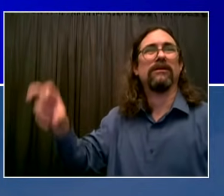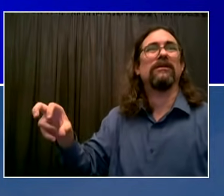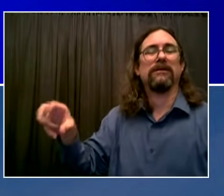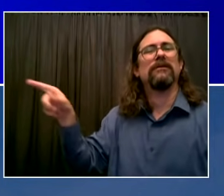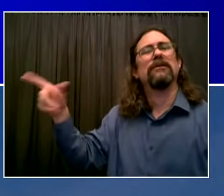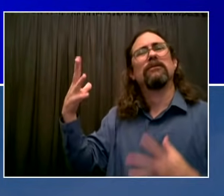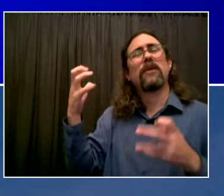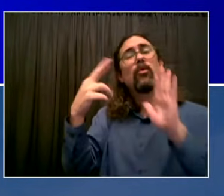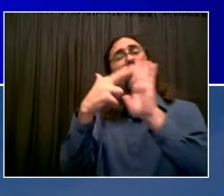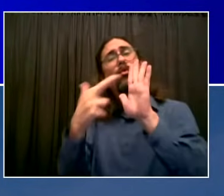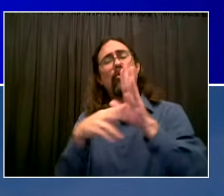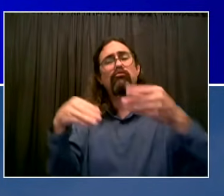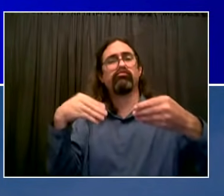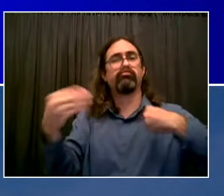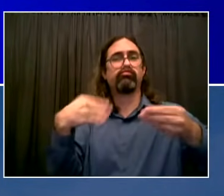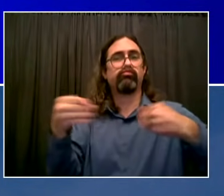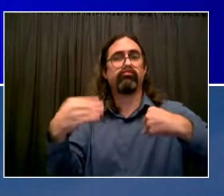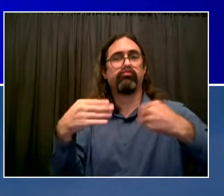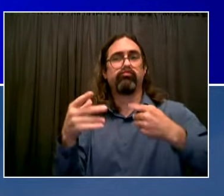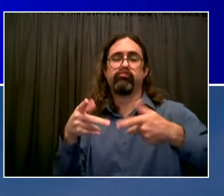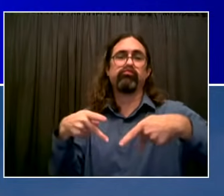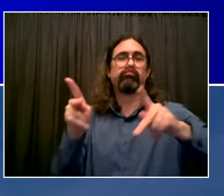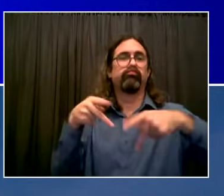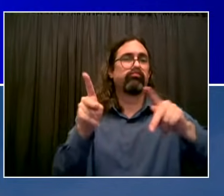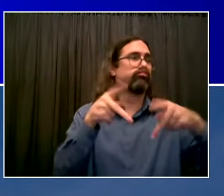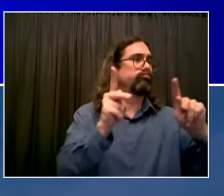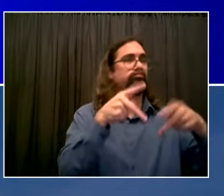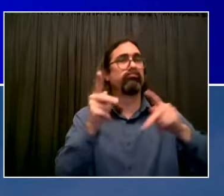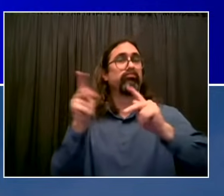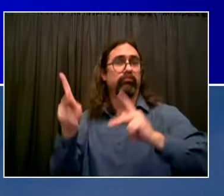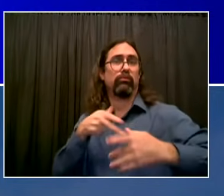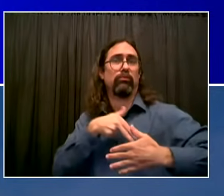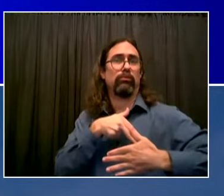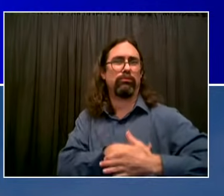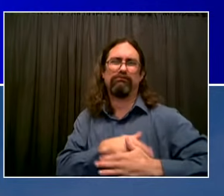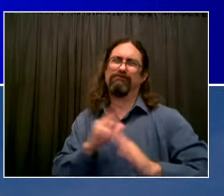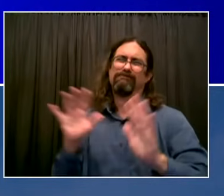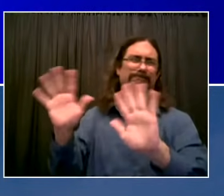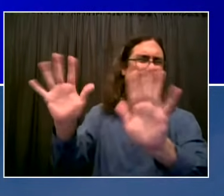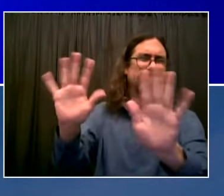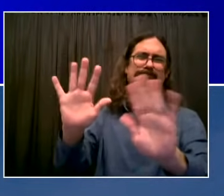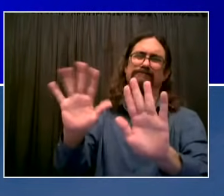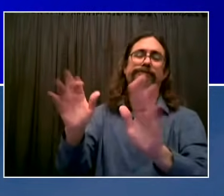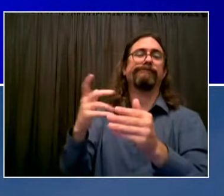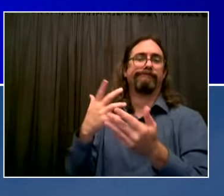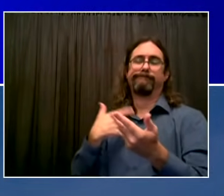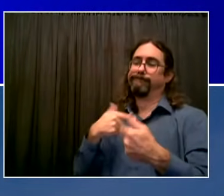EVERYWHERE AND THEY CHOSE TO BRING THE CASE NOW WITH THE RIGHT WING COURT.